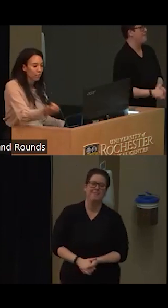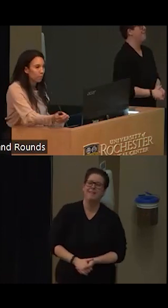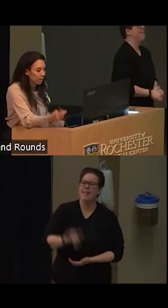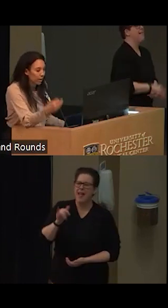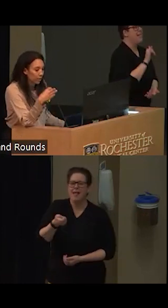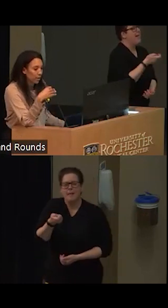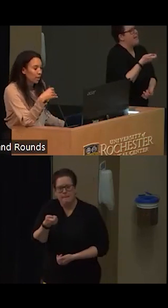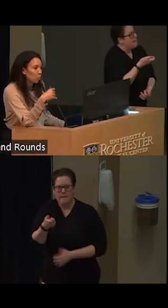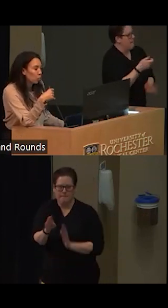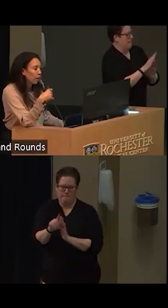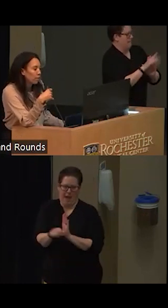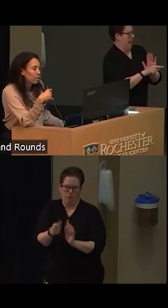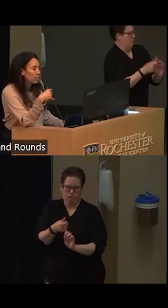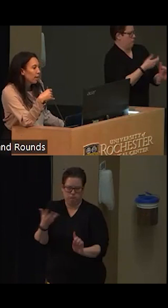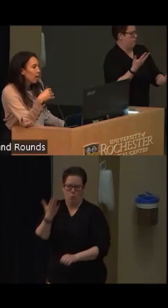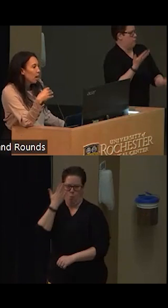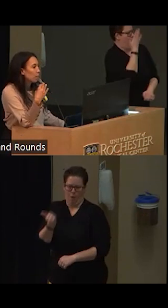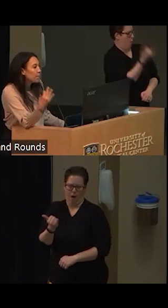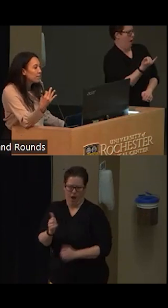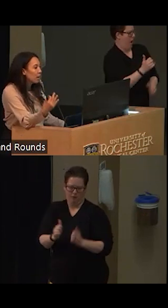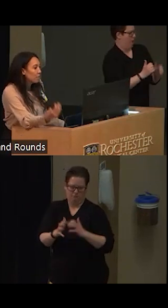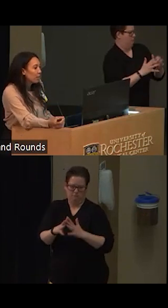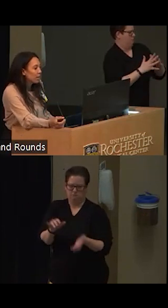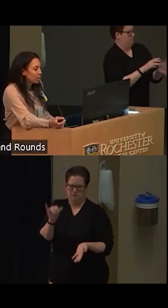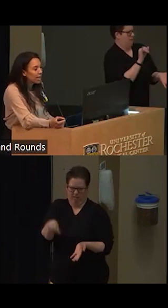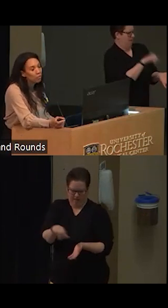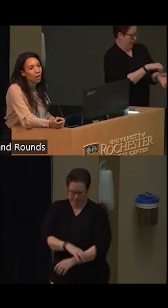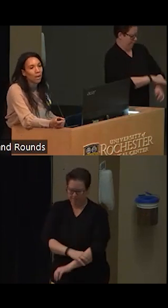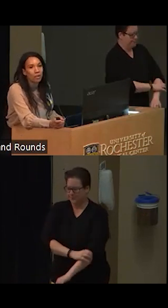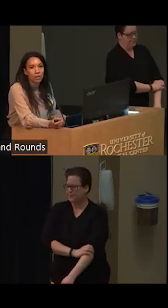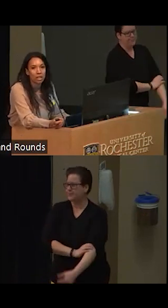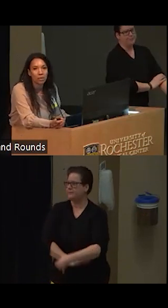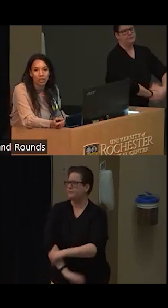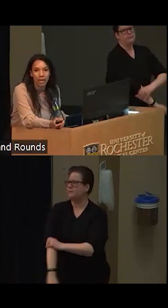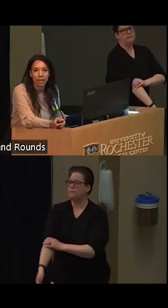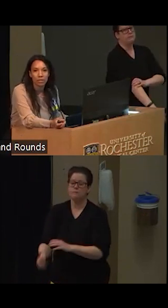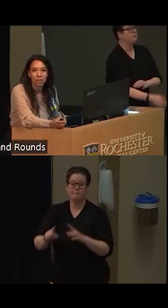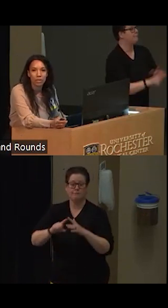of a background on where this piece of the project came from and we started with our data so what's